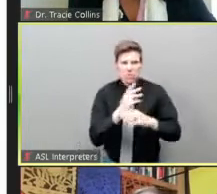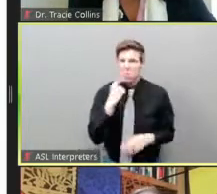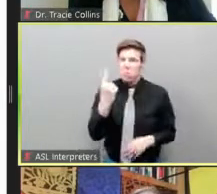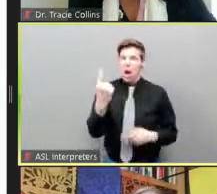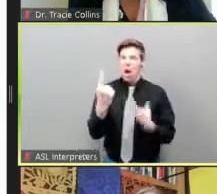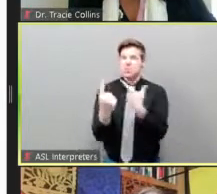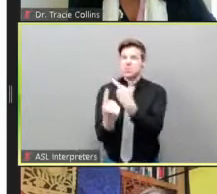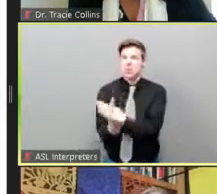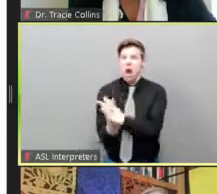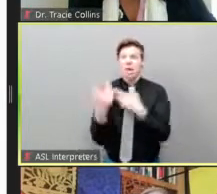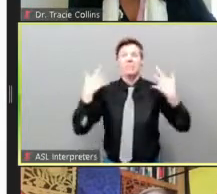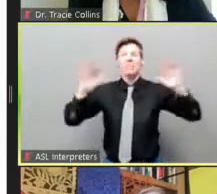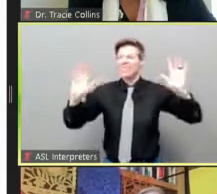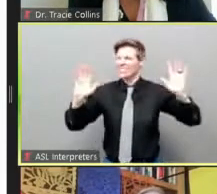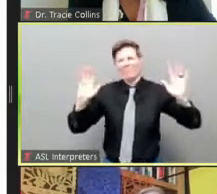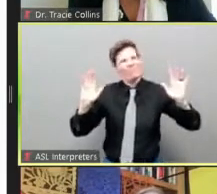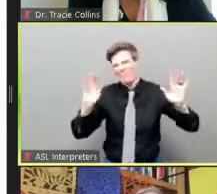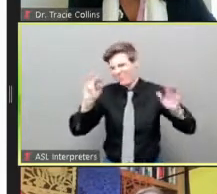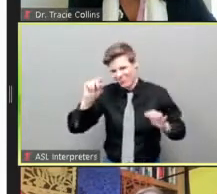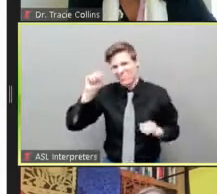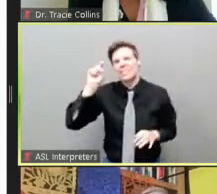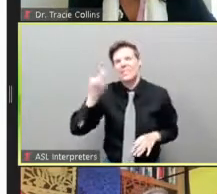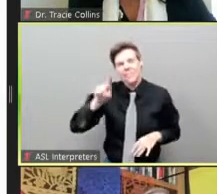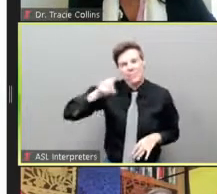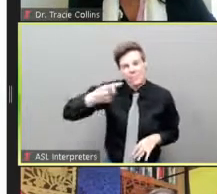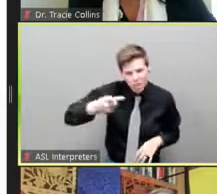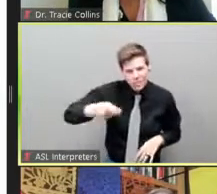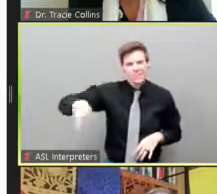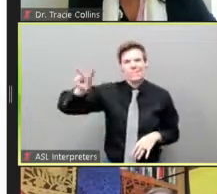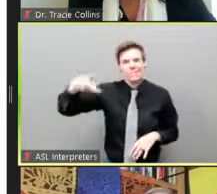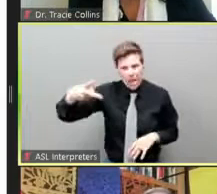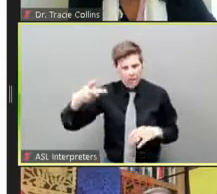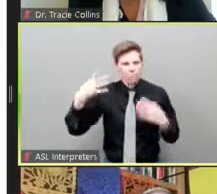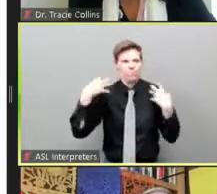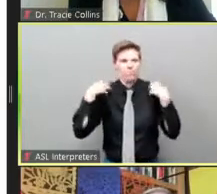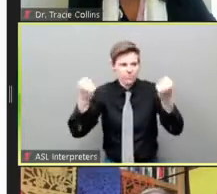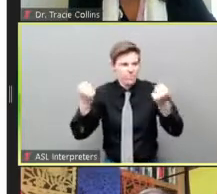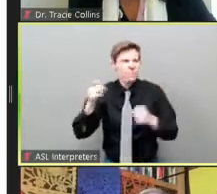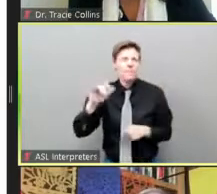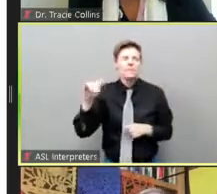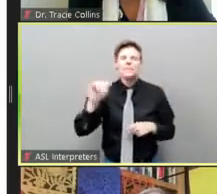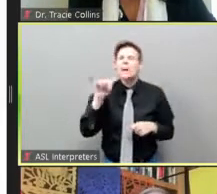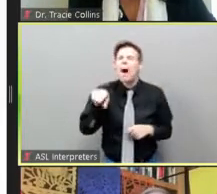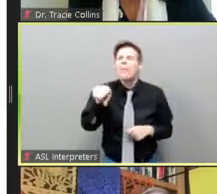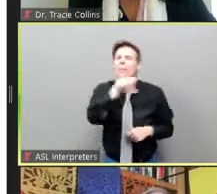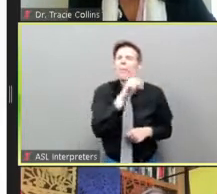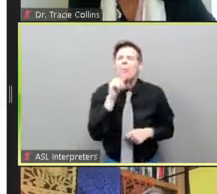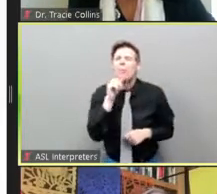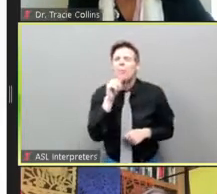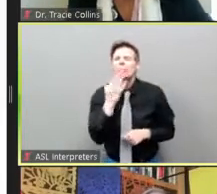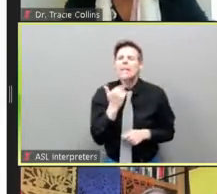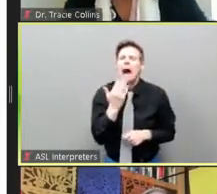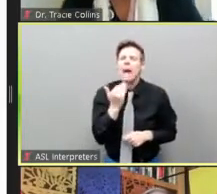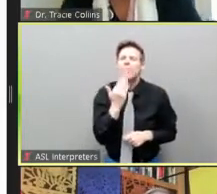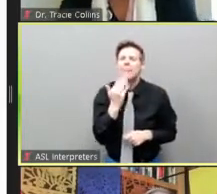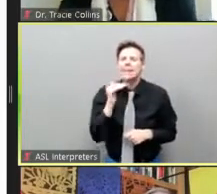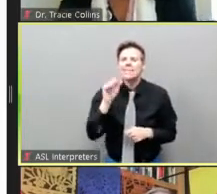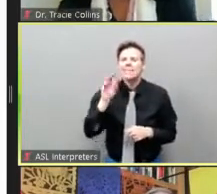then stop it for the second six months. People don't take their blood pressure medicine and even numbered months. I mean the prescribed course of the